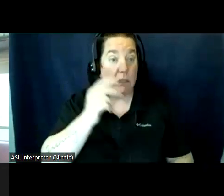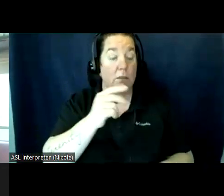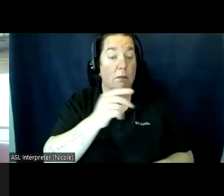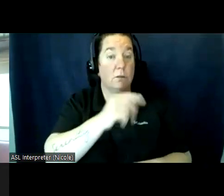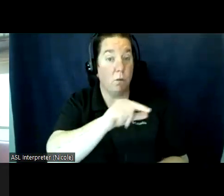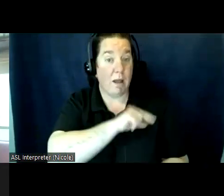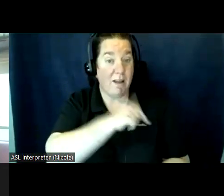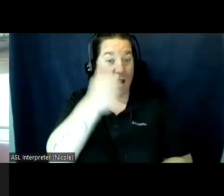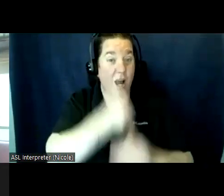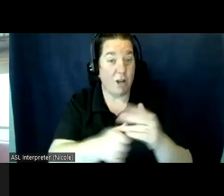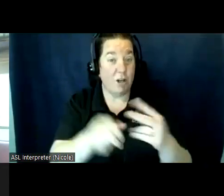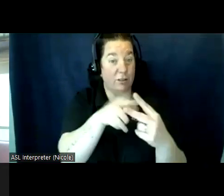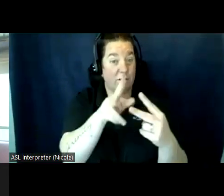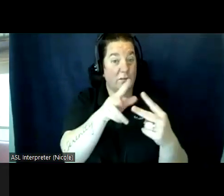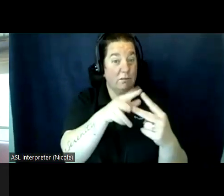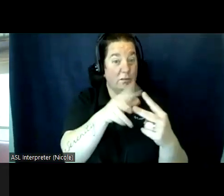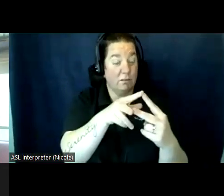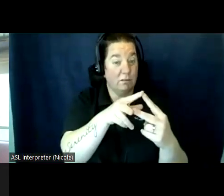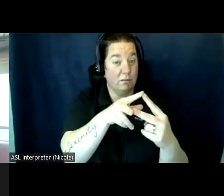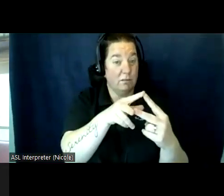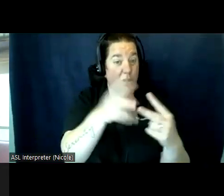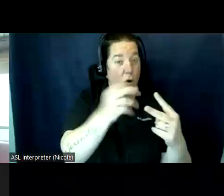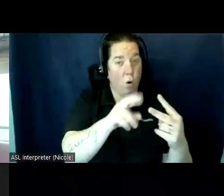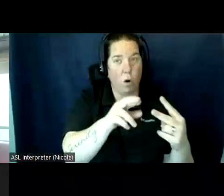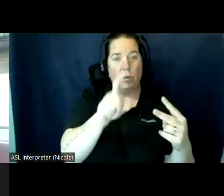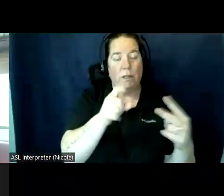those two diagnoses? Or would we need to move through, for example, the New England Consortium